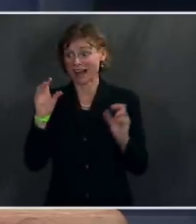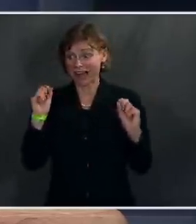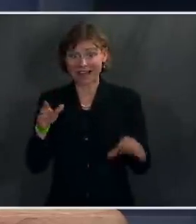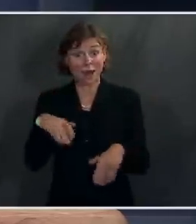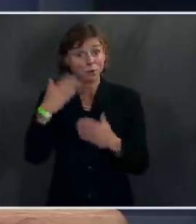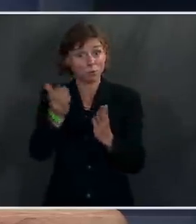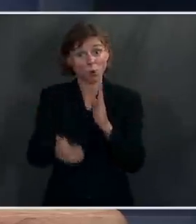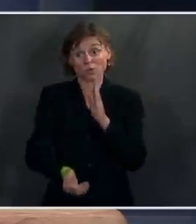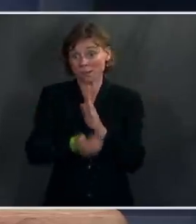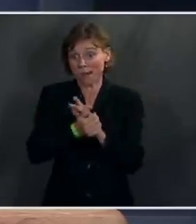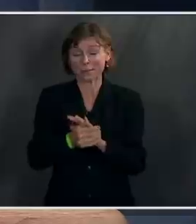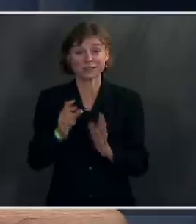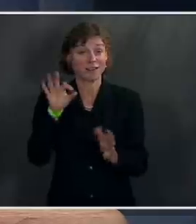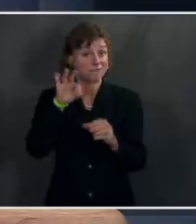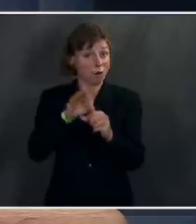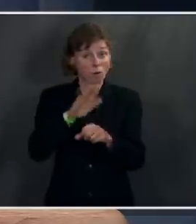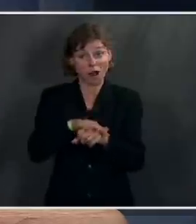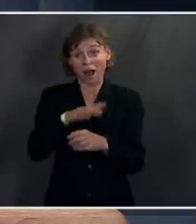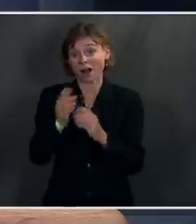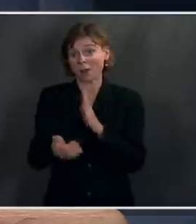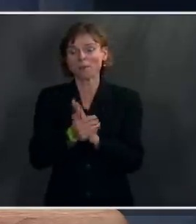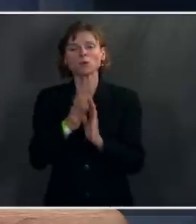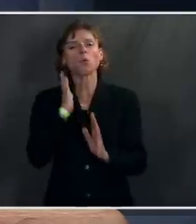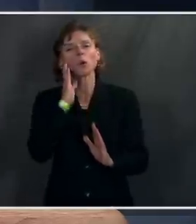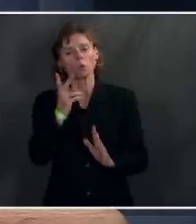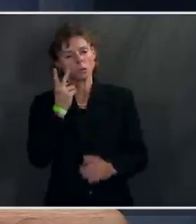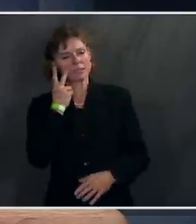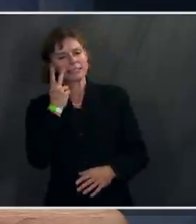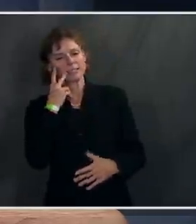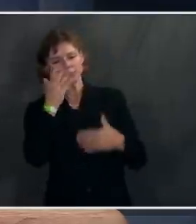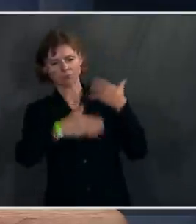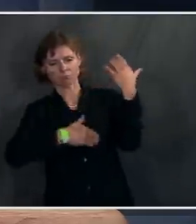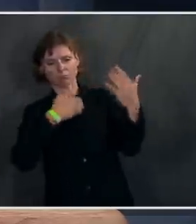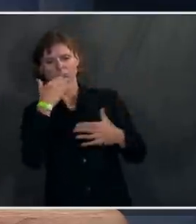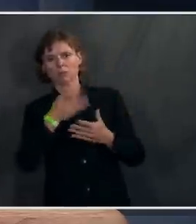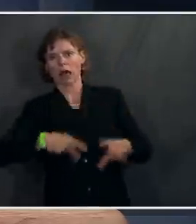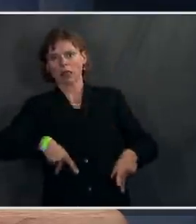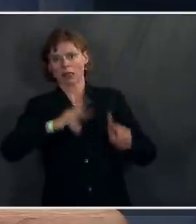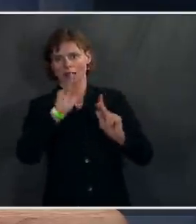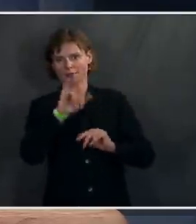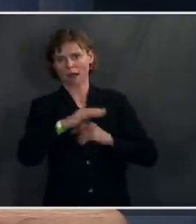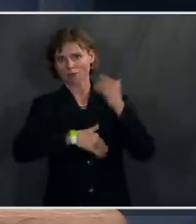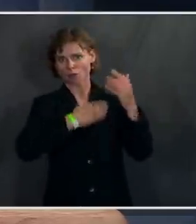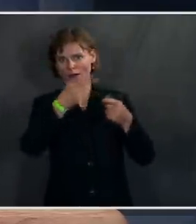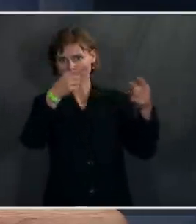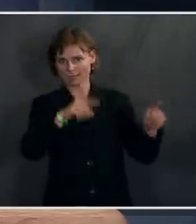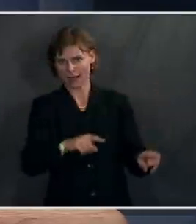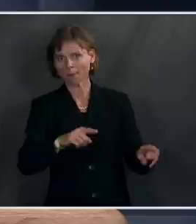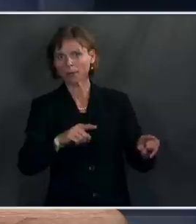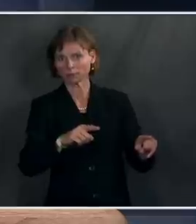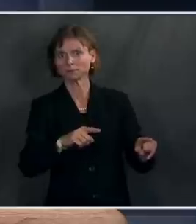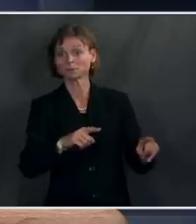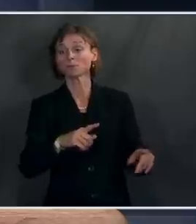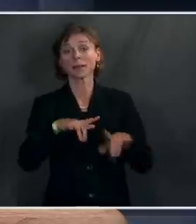and we're going to see that process through or allow that process to go through. As that's happening, the President will continue to be engaged.